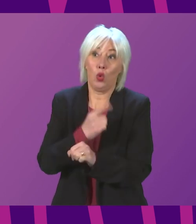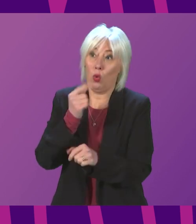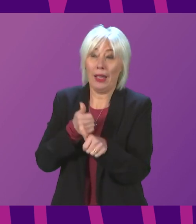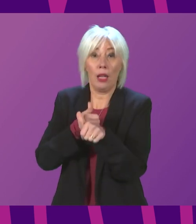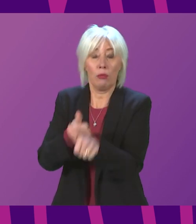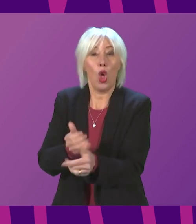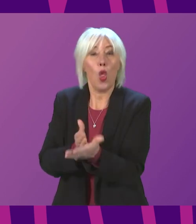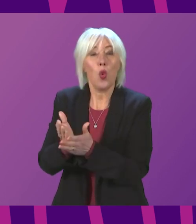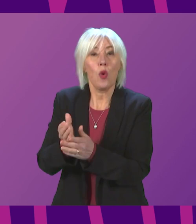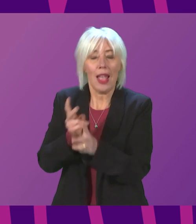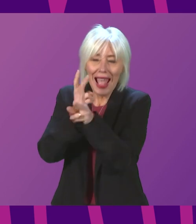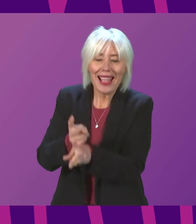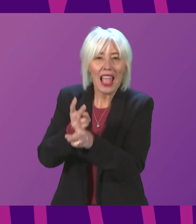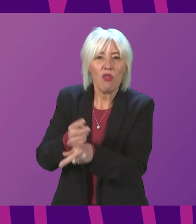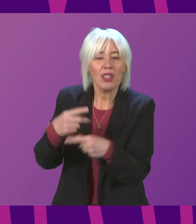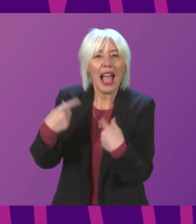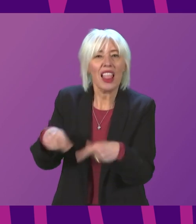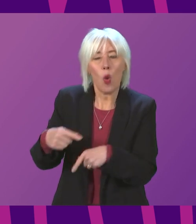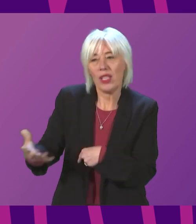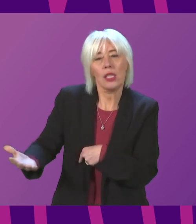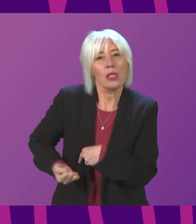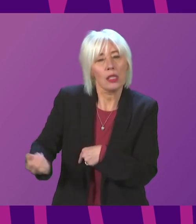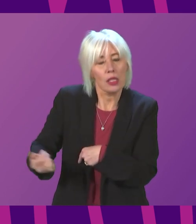allowance supplement. Scotland is the only part of the UK that has a carers allowance